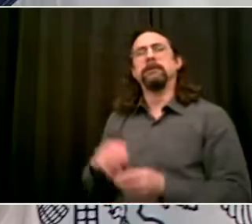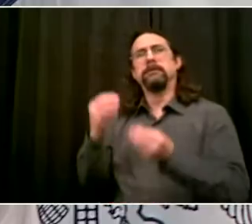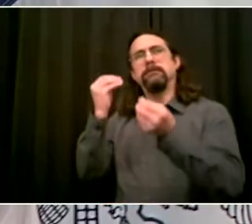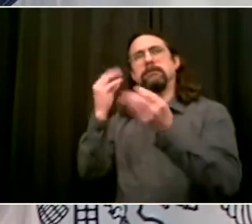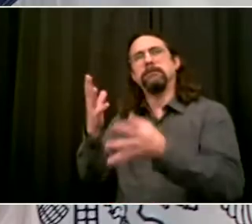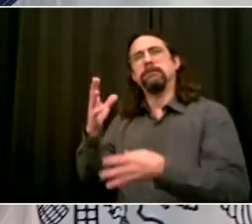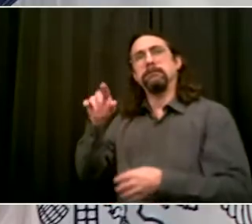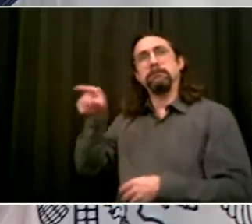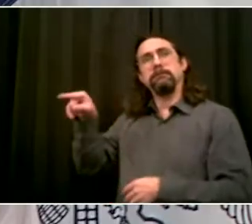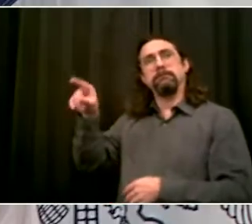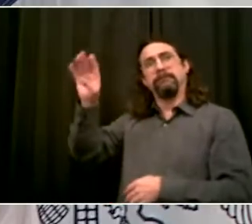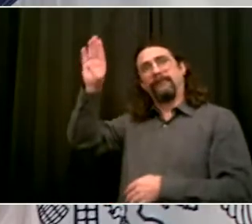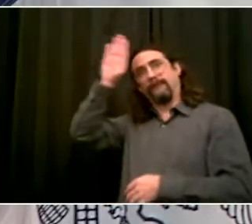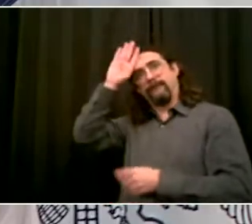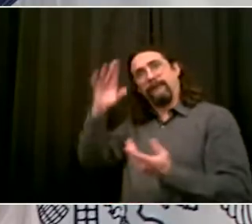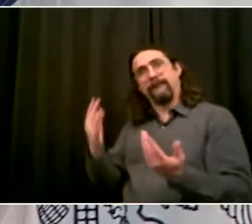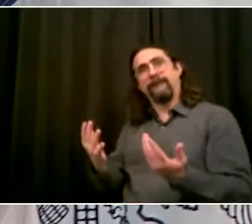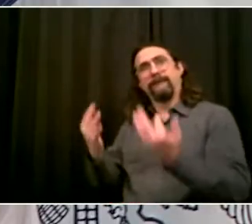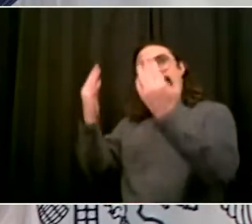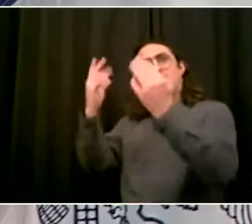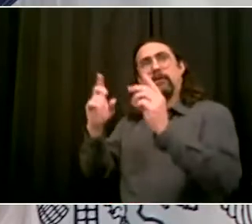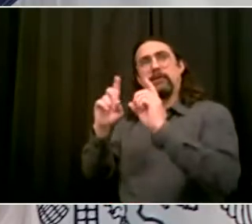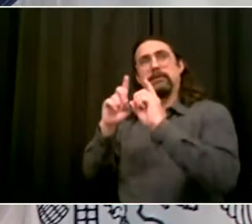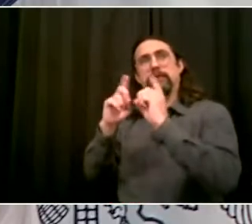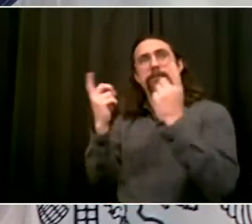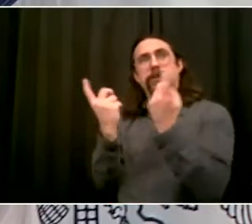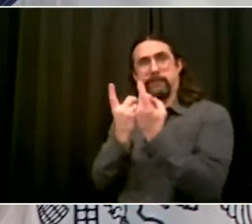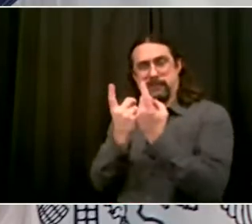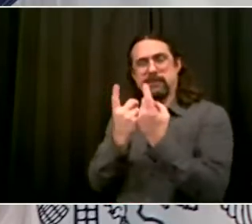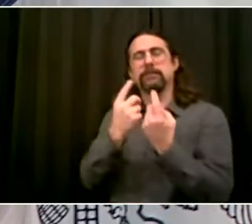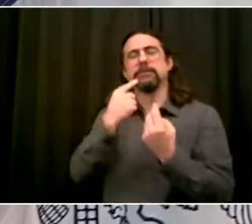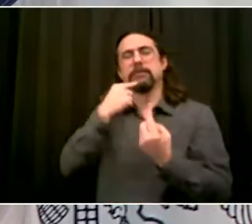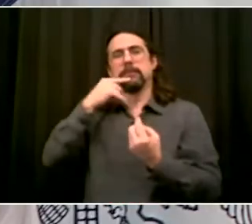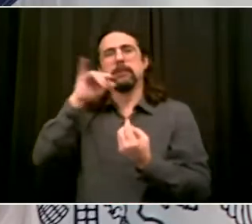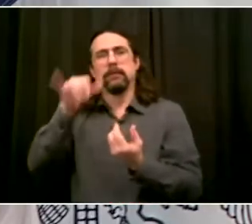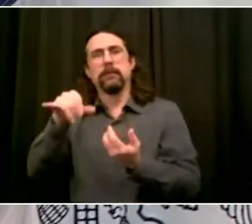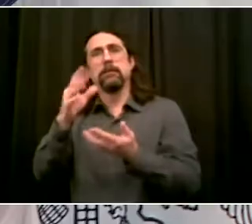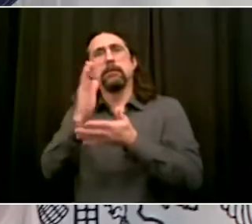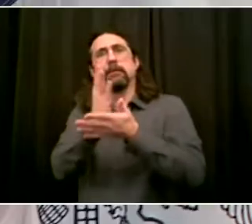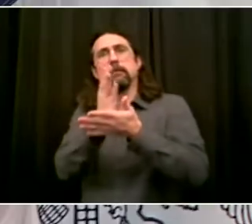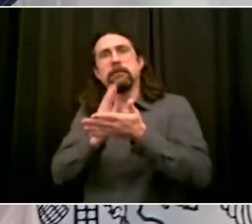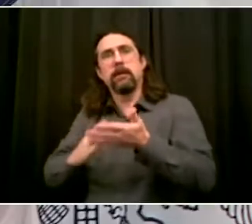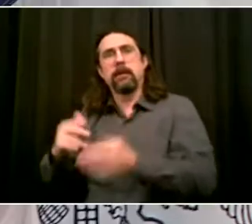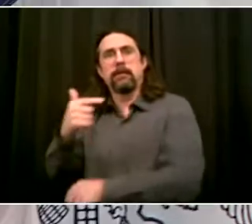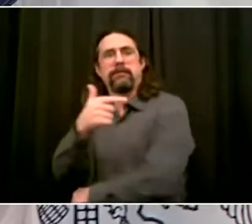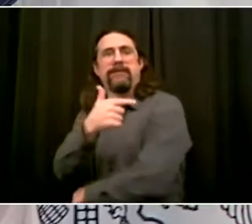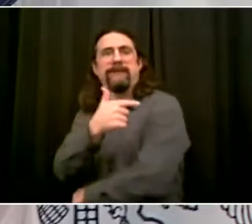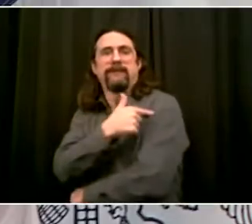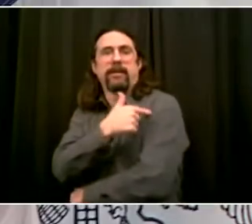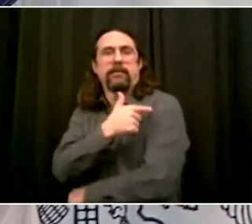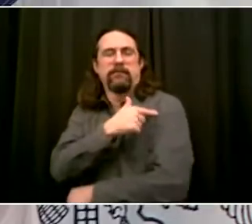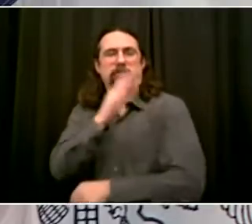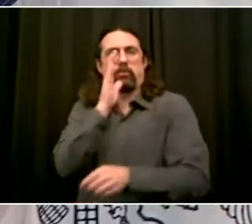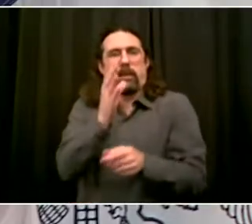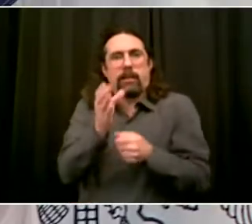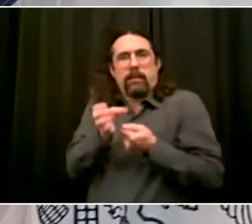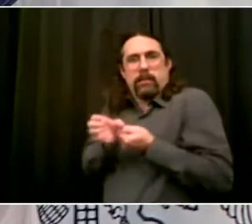FIVE TIMES THE RISK OF GETTING A SEVERE INFECTION THAN THEIR FIREFIGHTER COLLEAGUES.